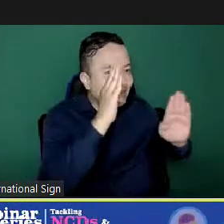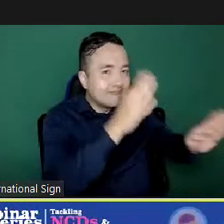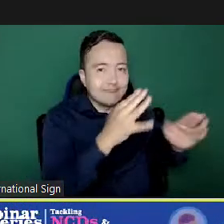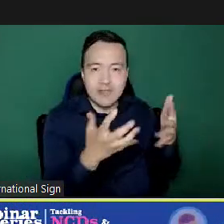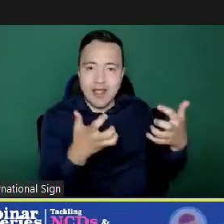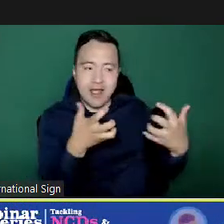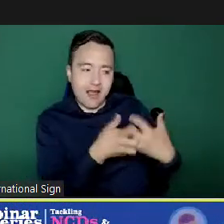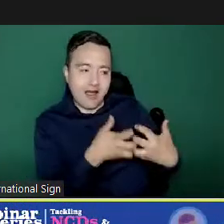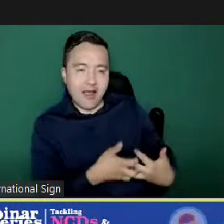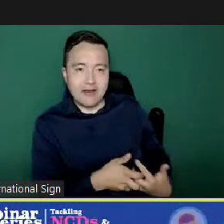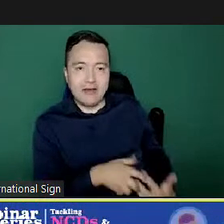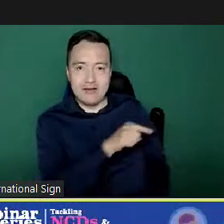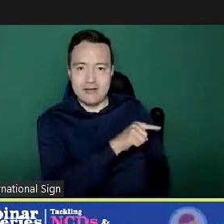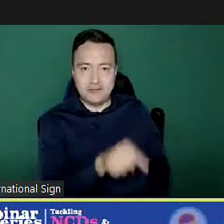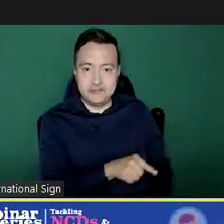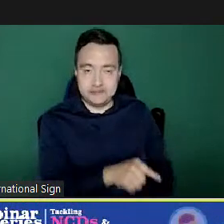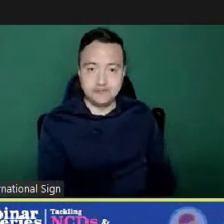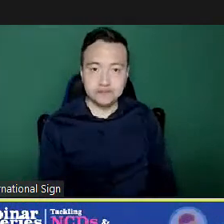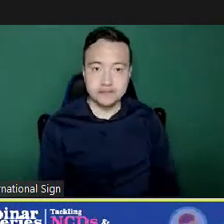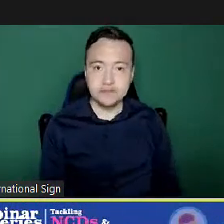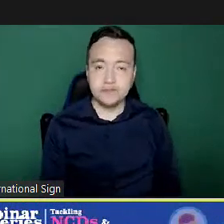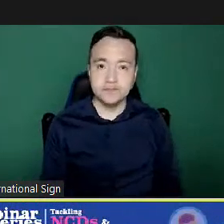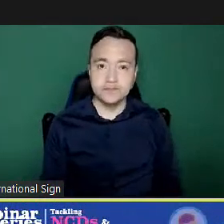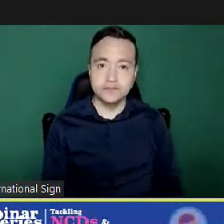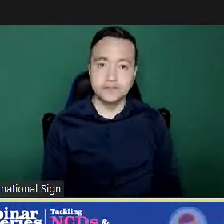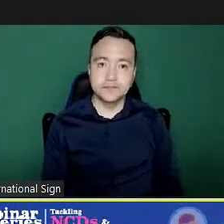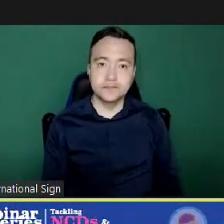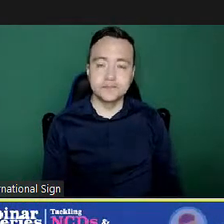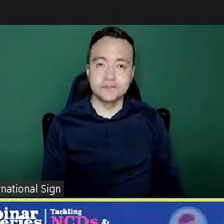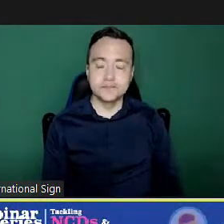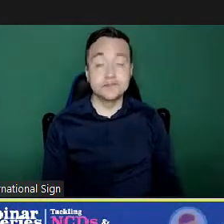Coordinated care. There must also be, in terms of trying to take